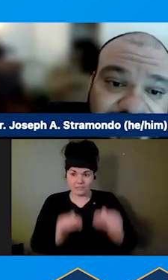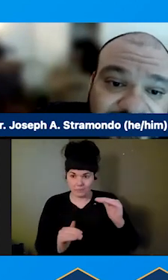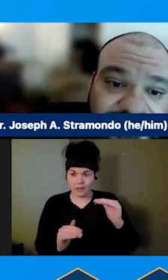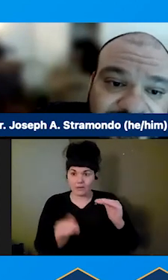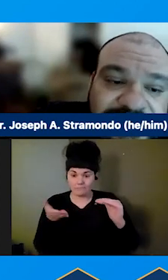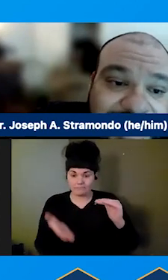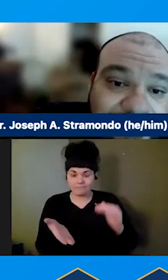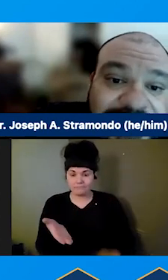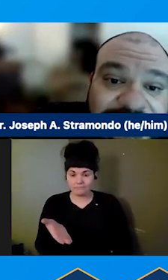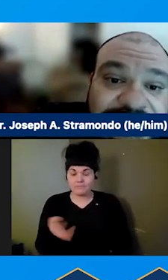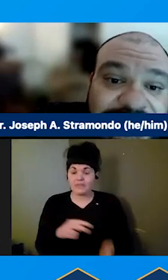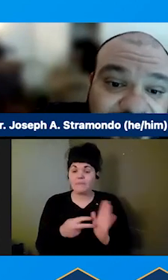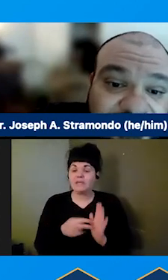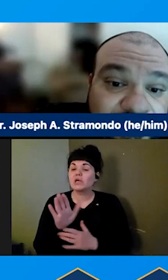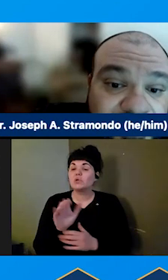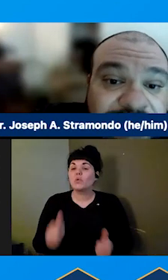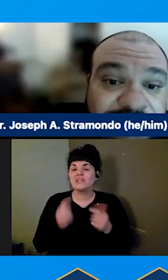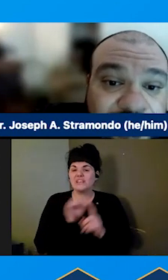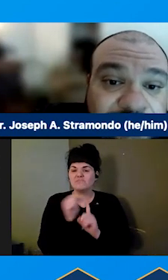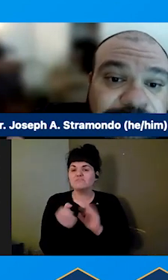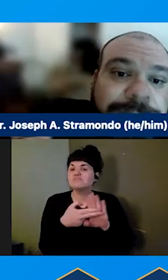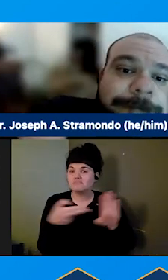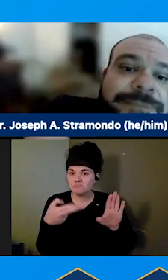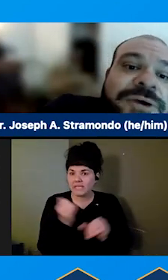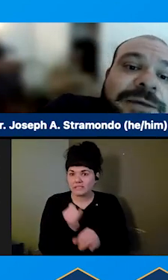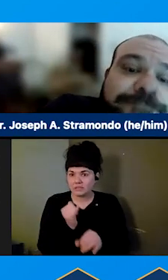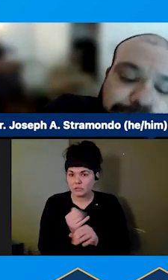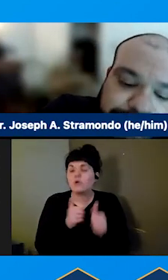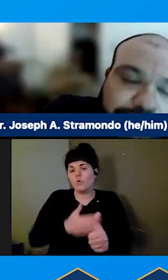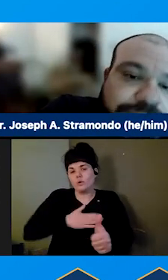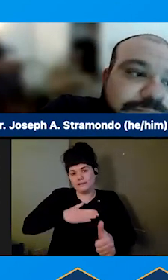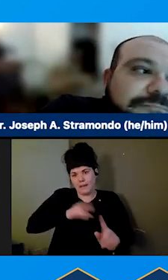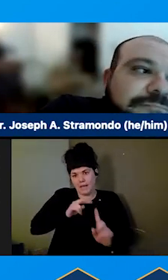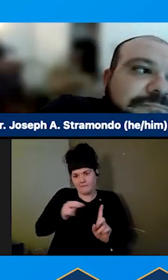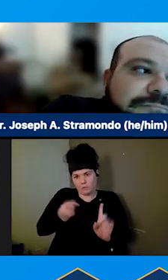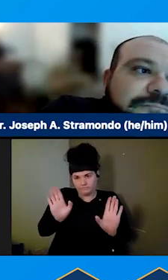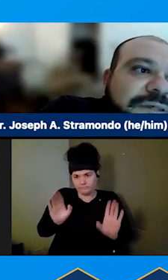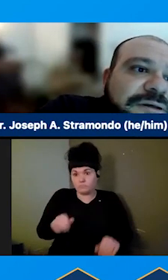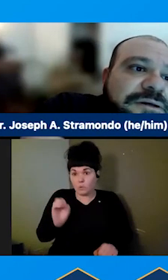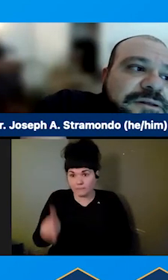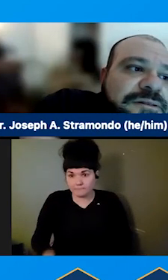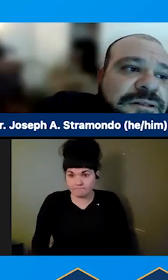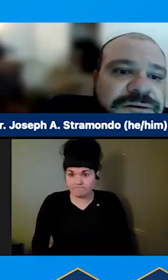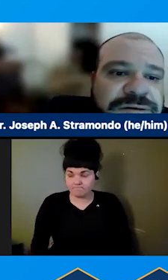you're living in count as an institution according to my